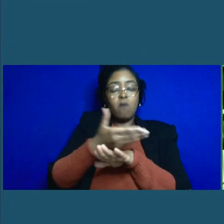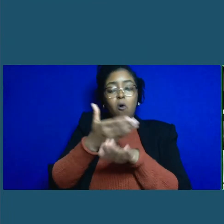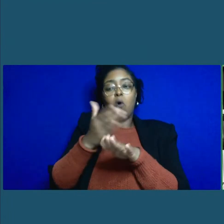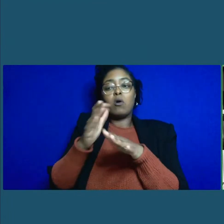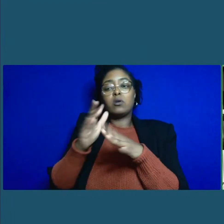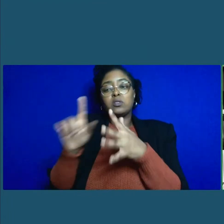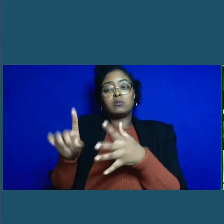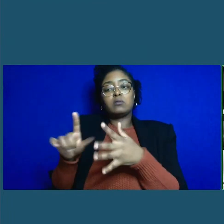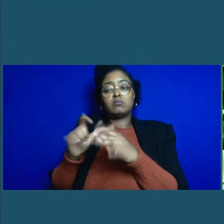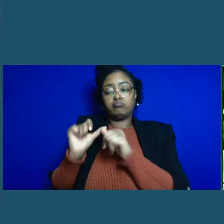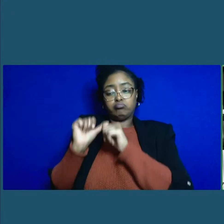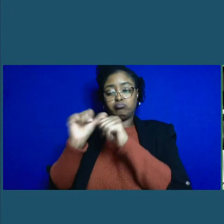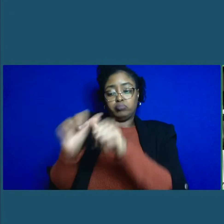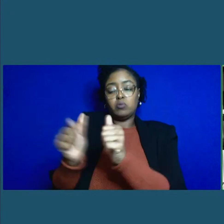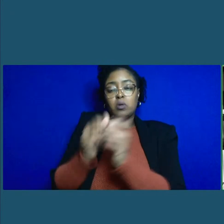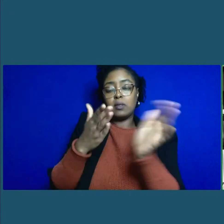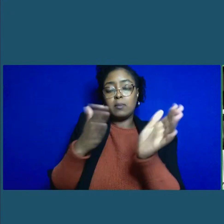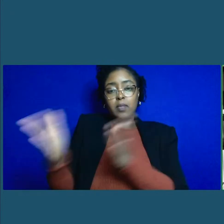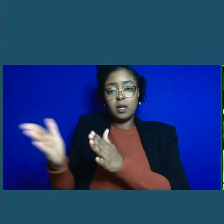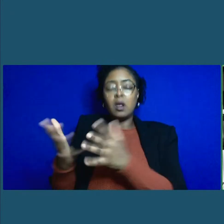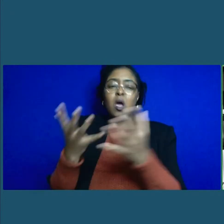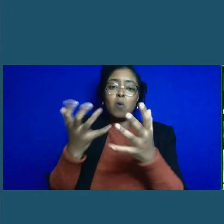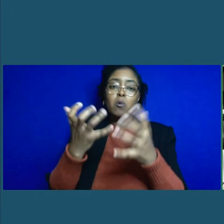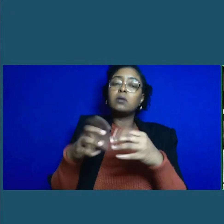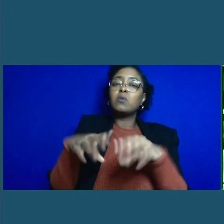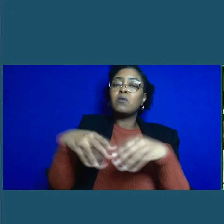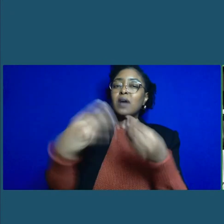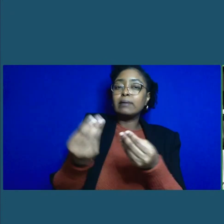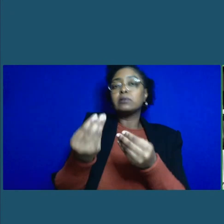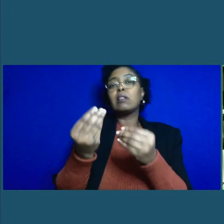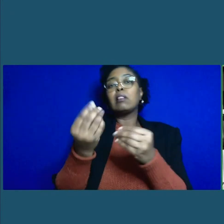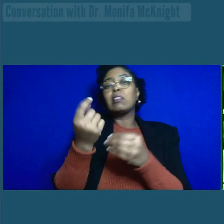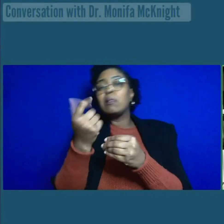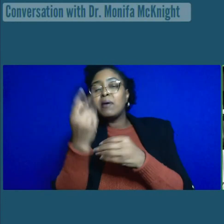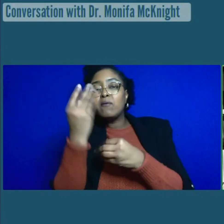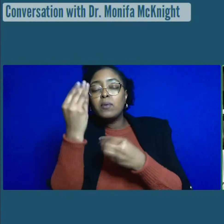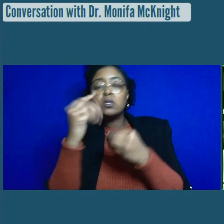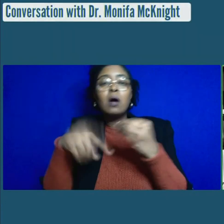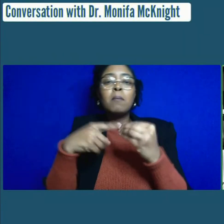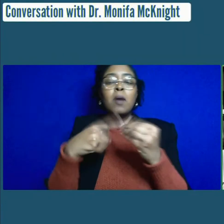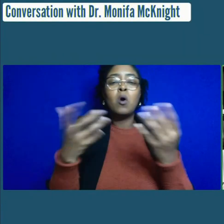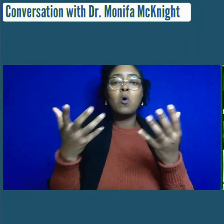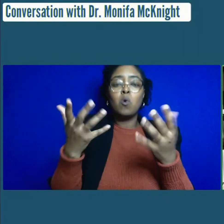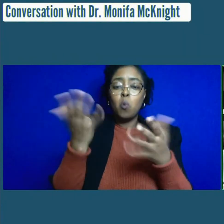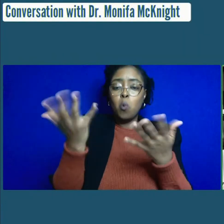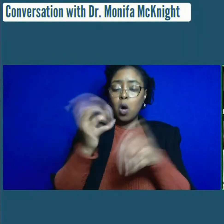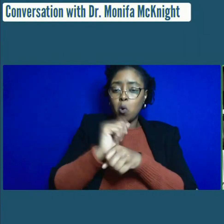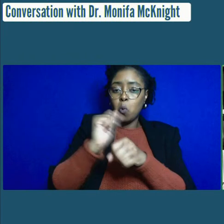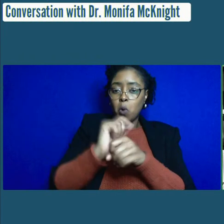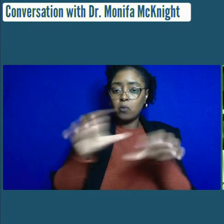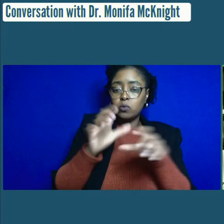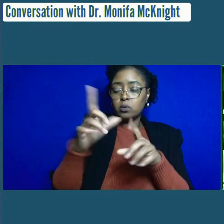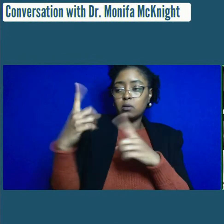remaining steps before moving forward with this plan, so just kind of wonderful ride a